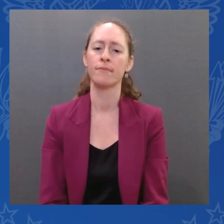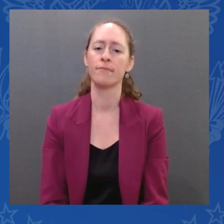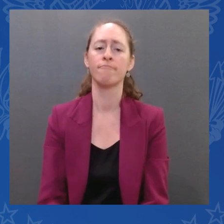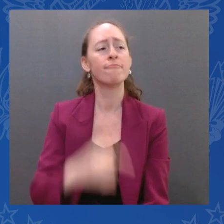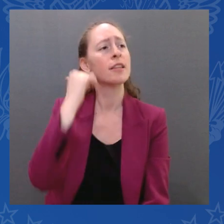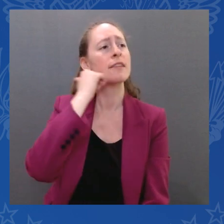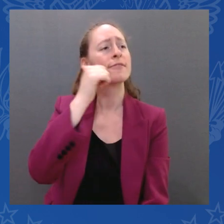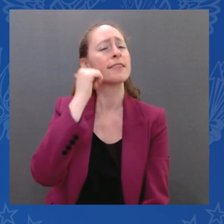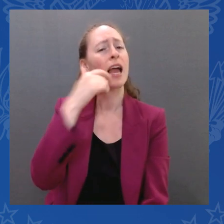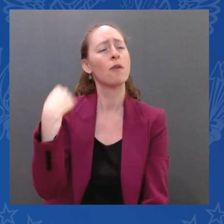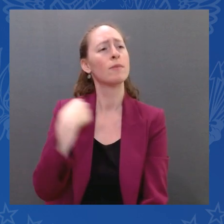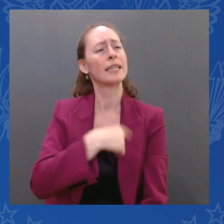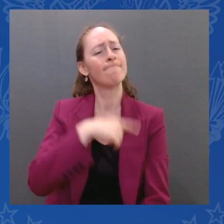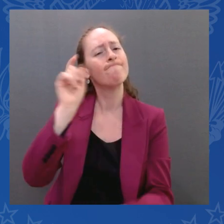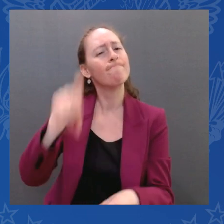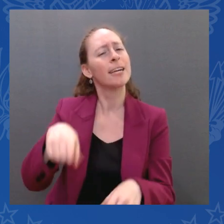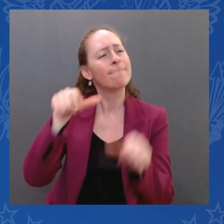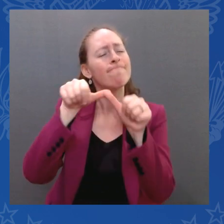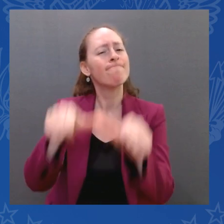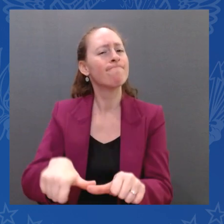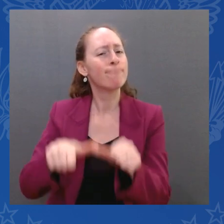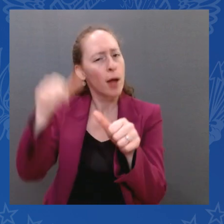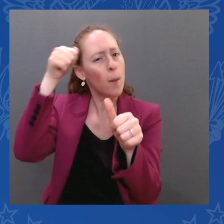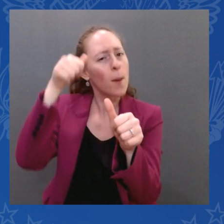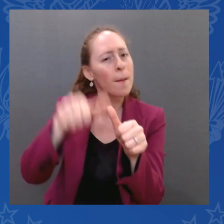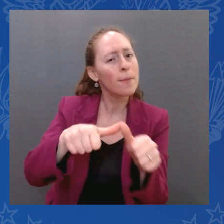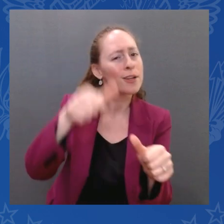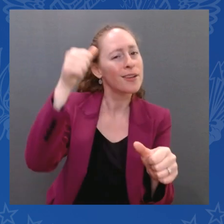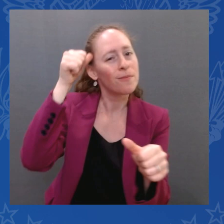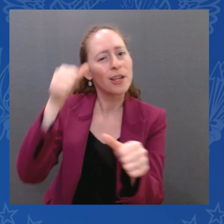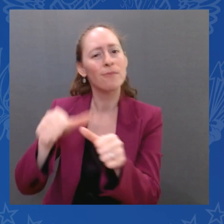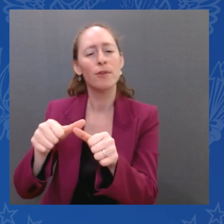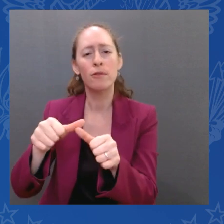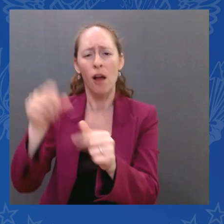honor those we lost so that we never, ever forget